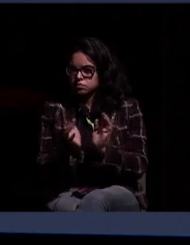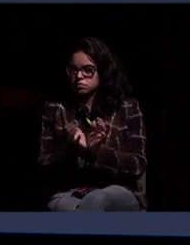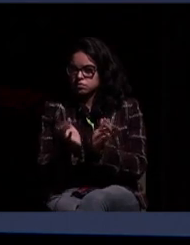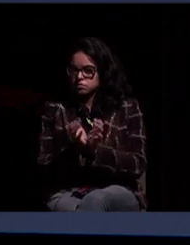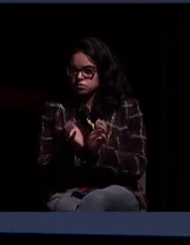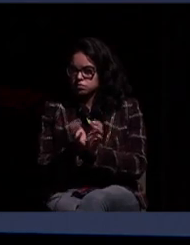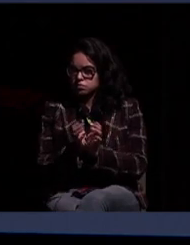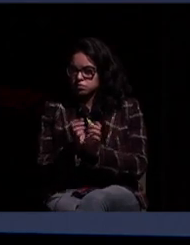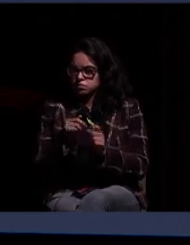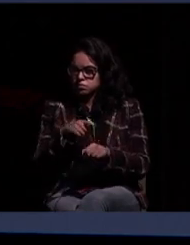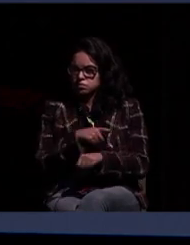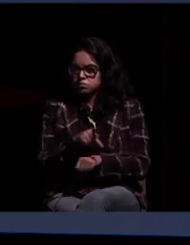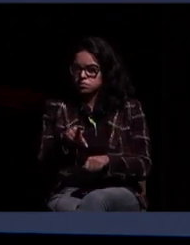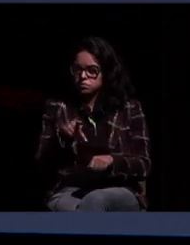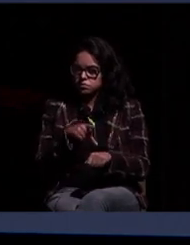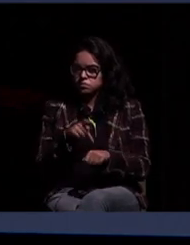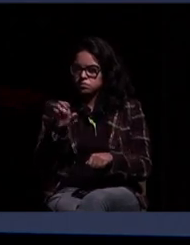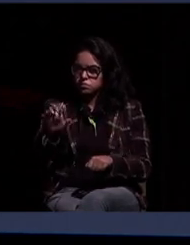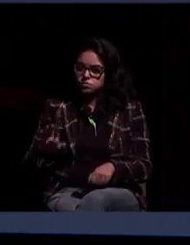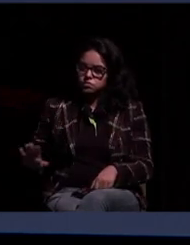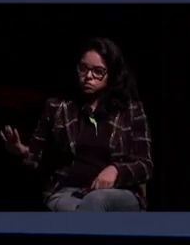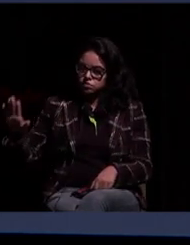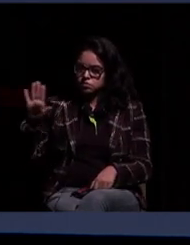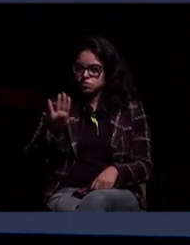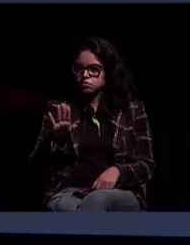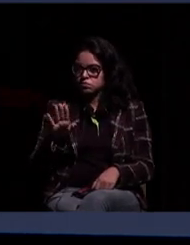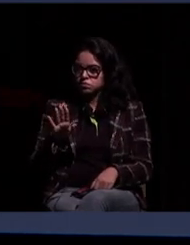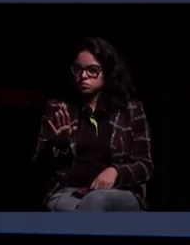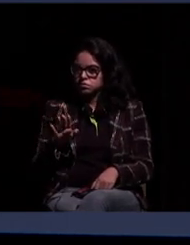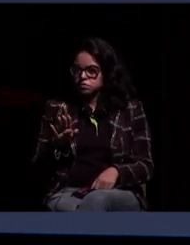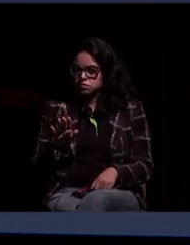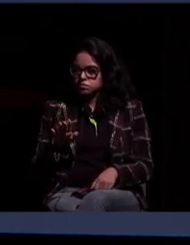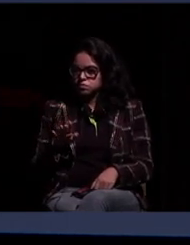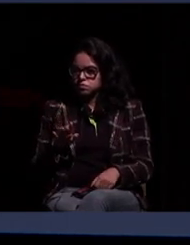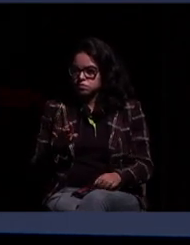European countries, it got to the TVs and